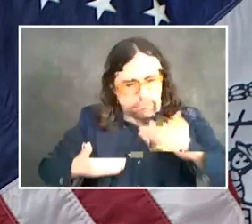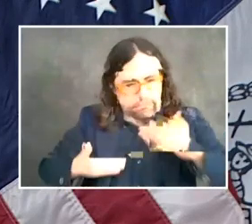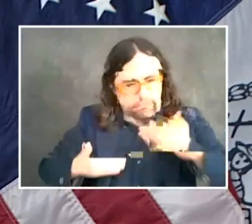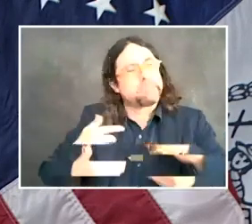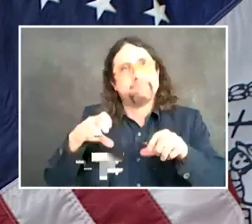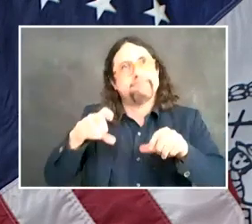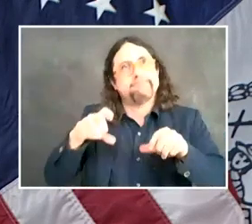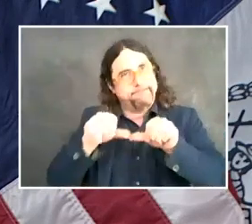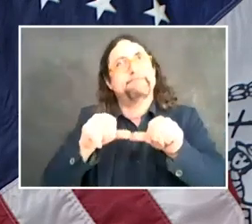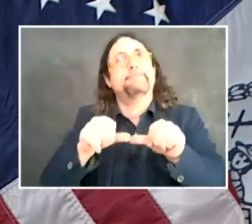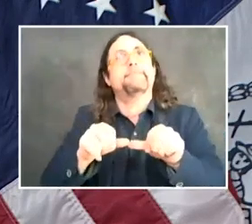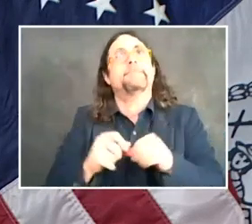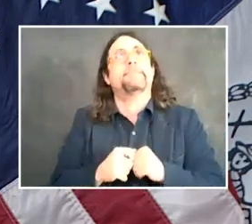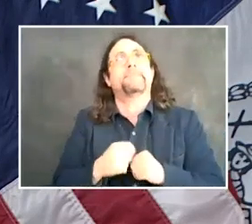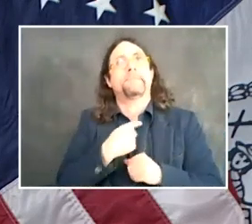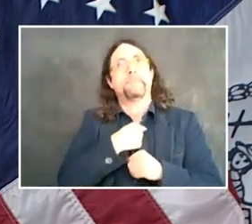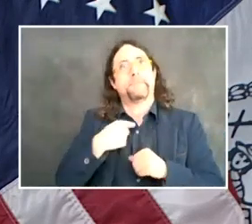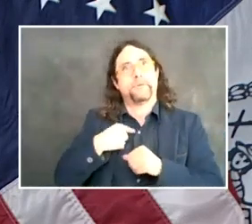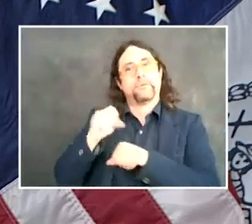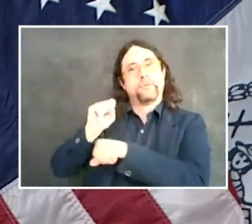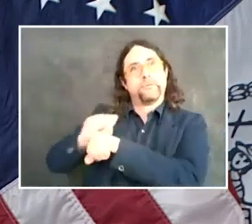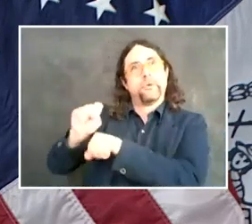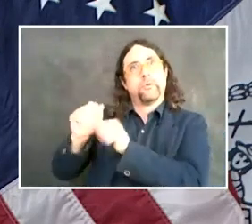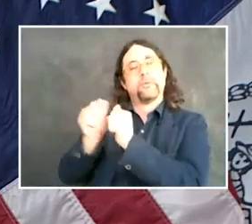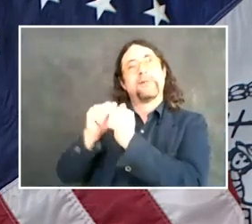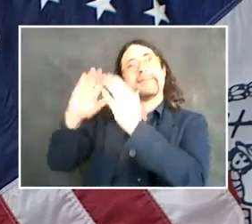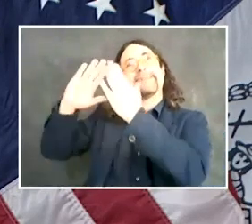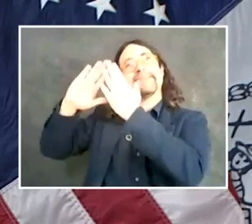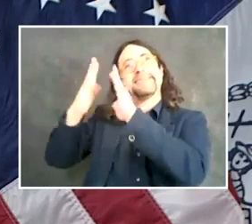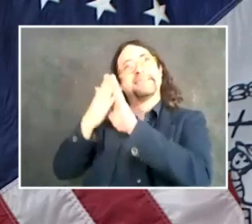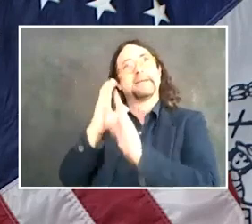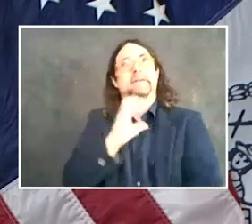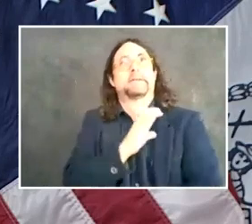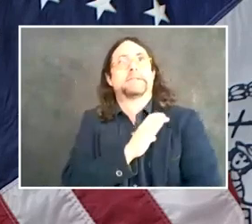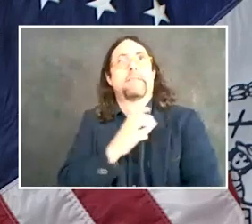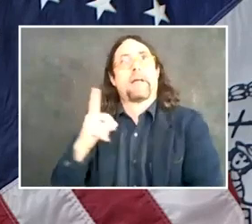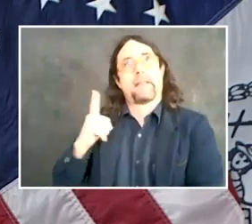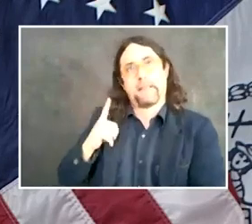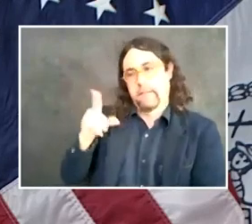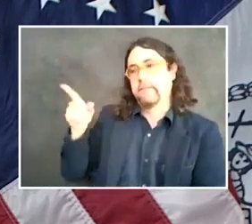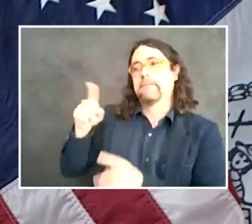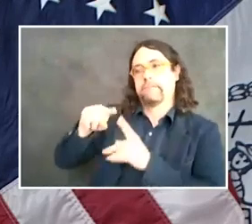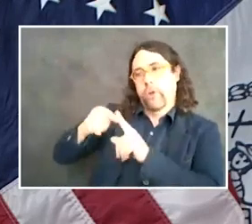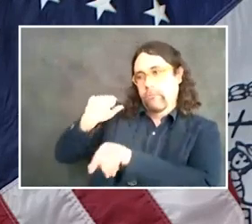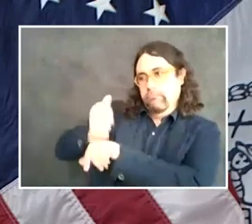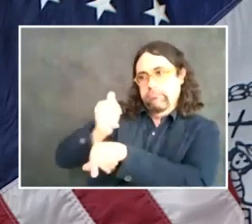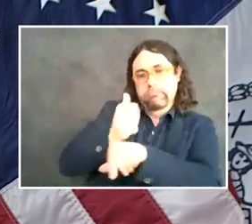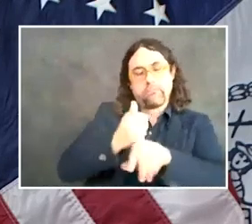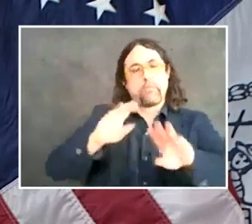ON ONE PIECE OF IT, WHICH IS OPEN UP MORE SPACES WITH